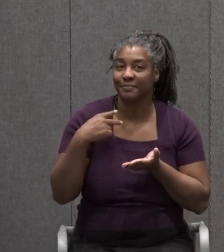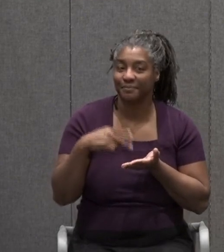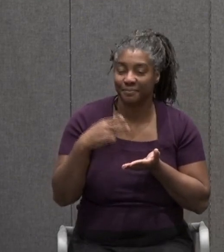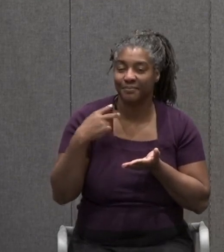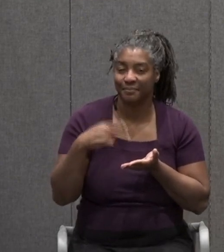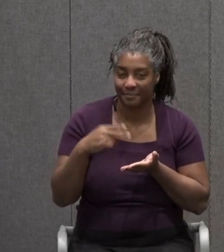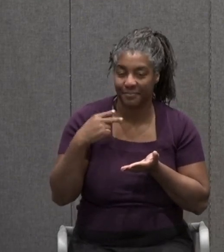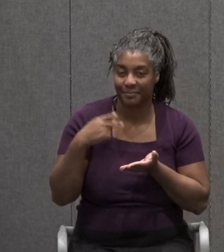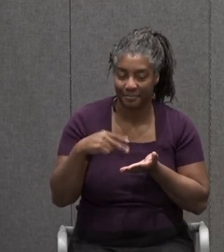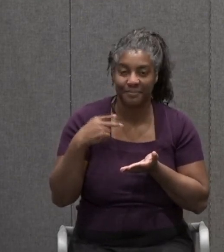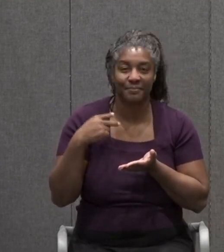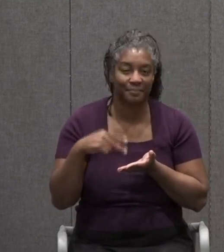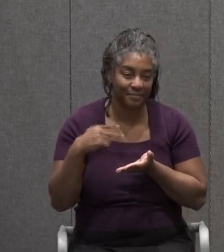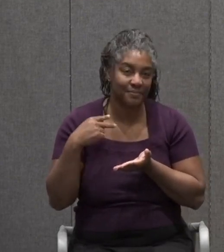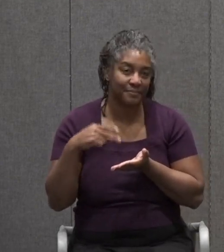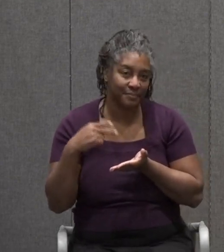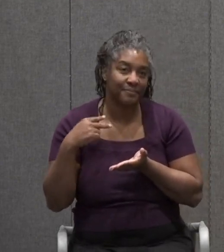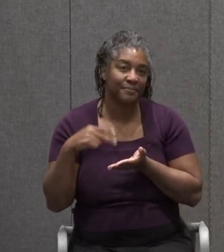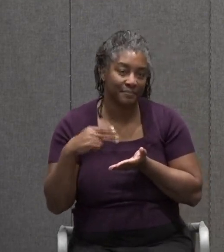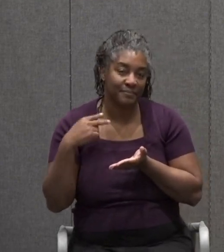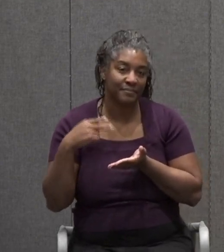[Man] You can do the yogi shake.